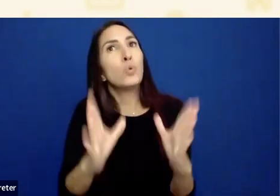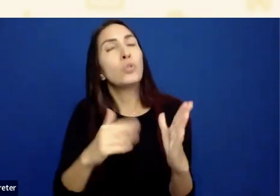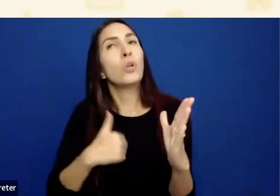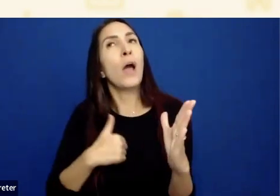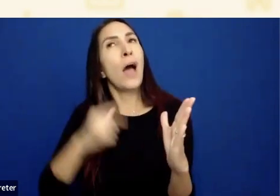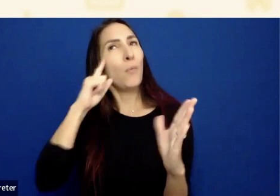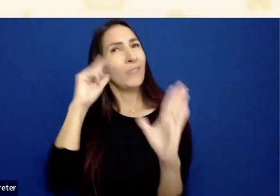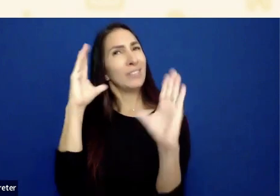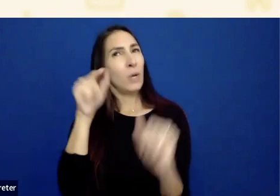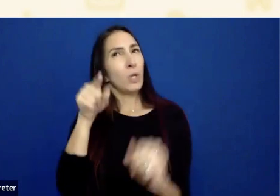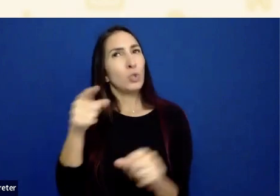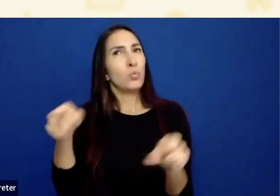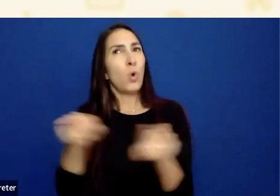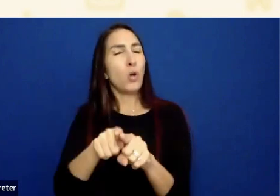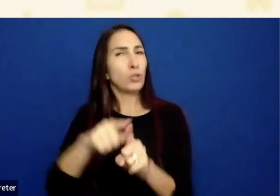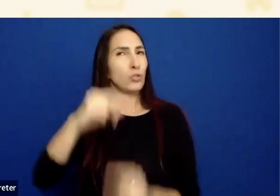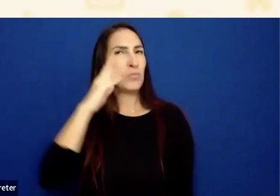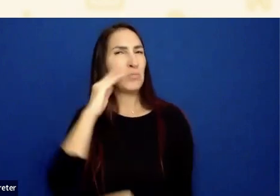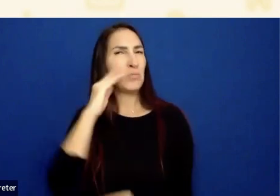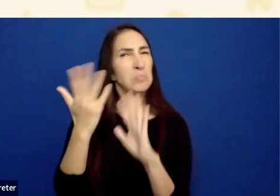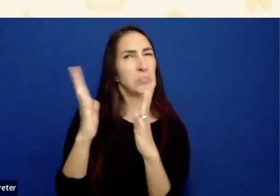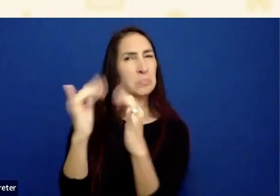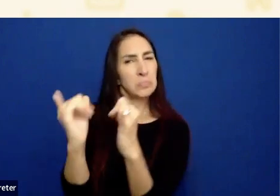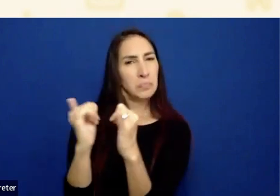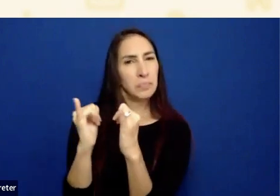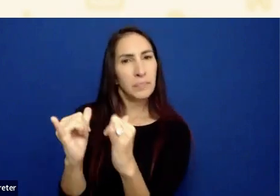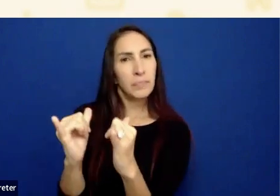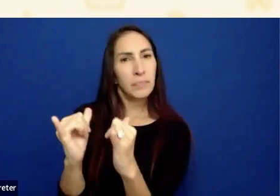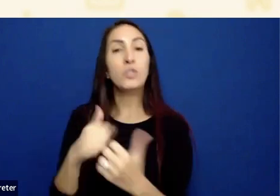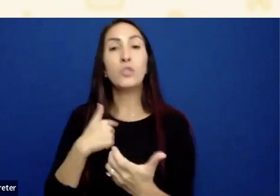Because like I said, at least from my experience,